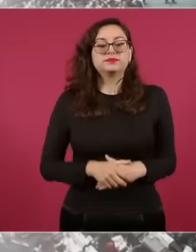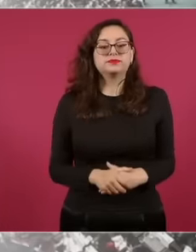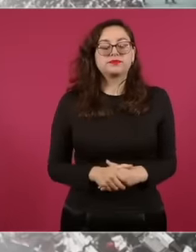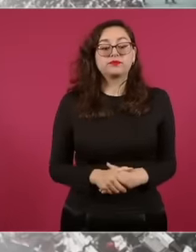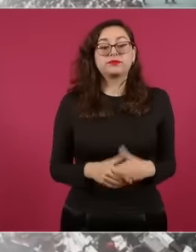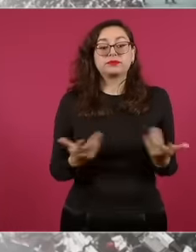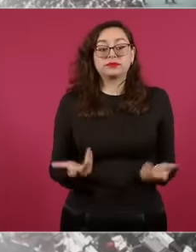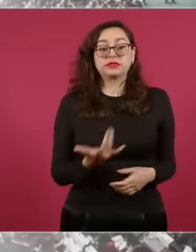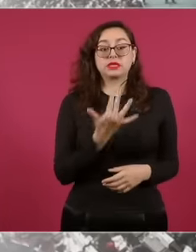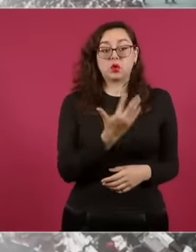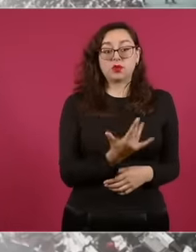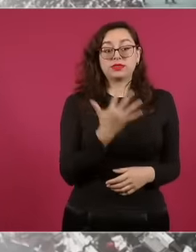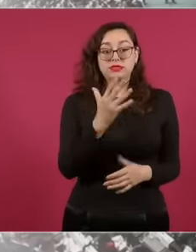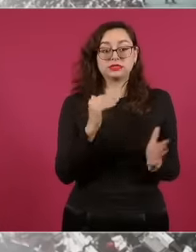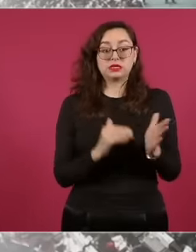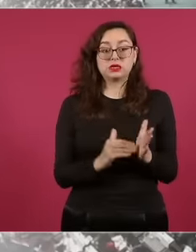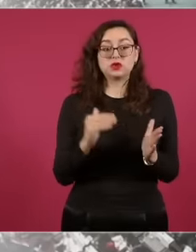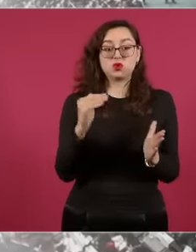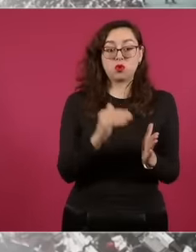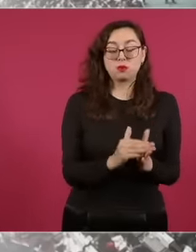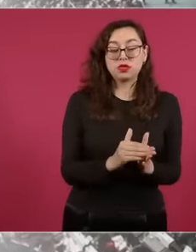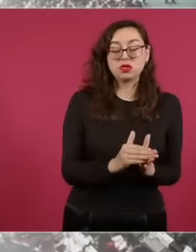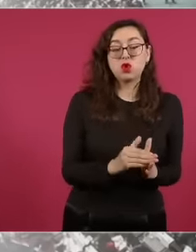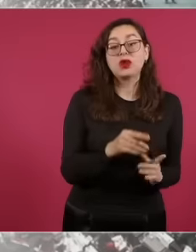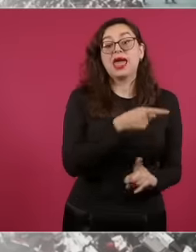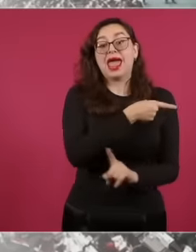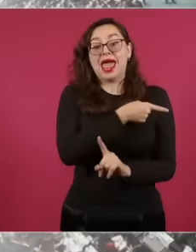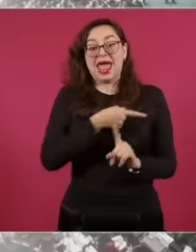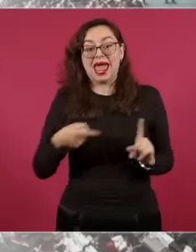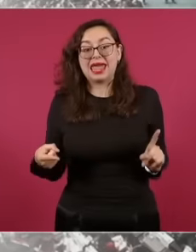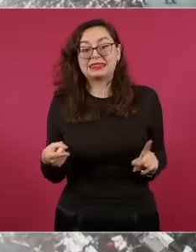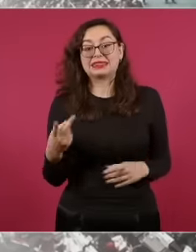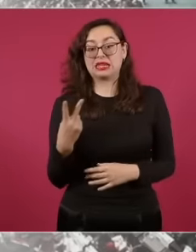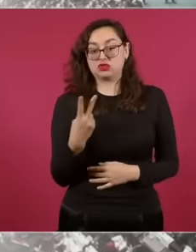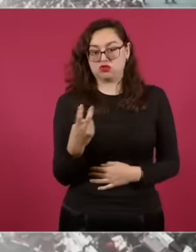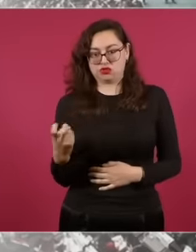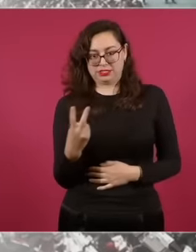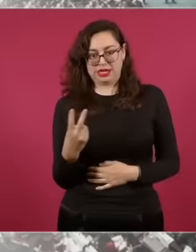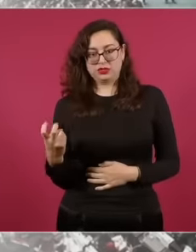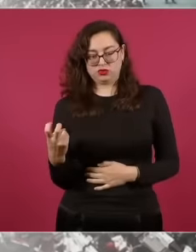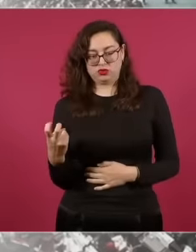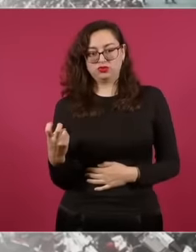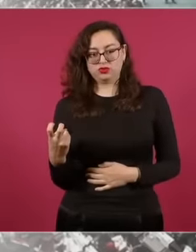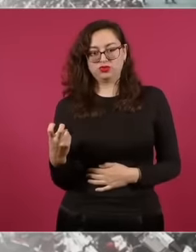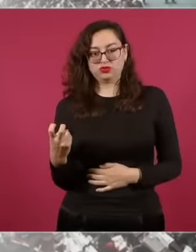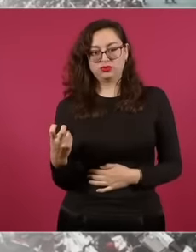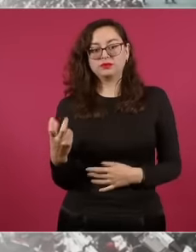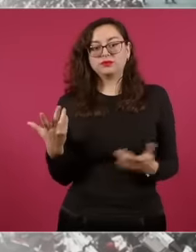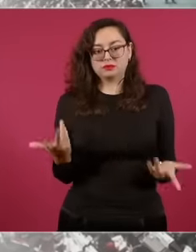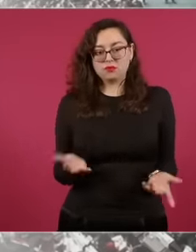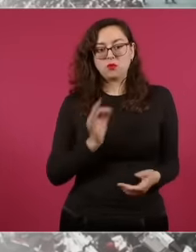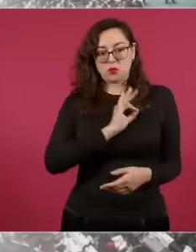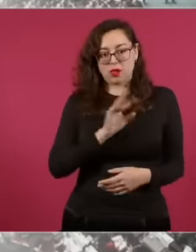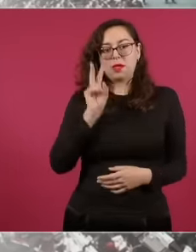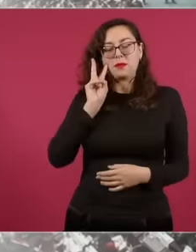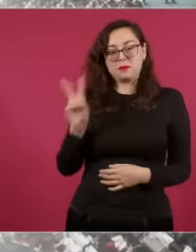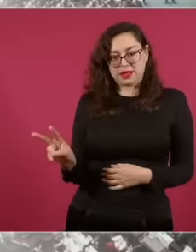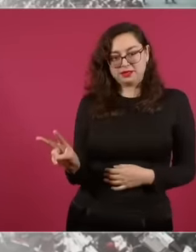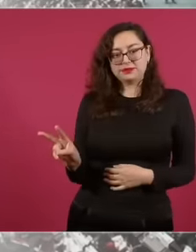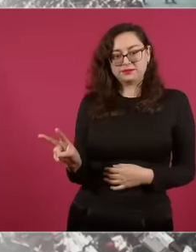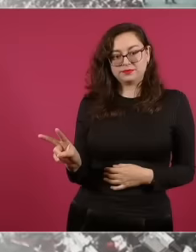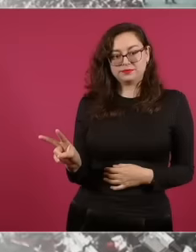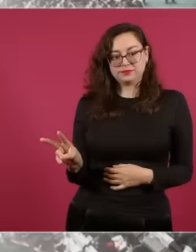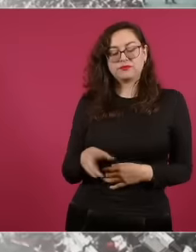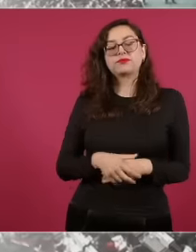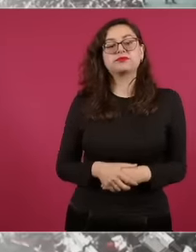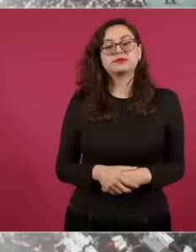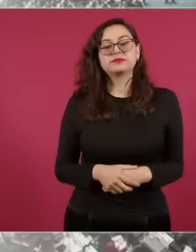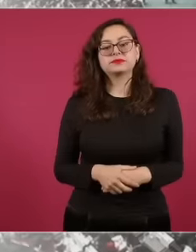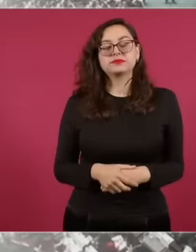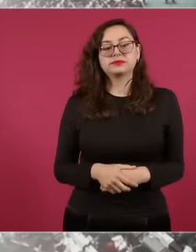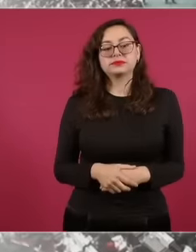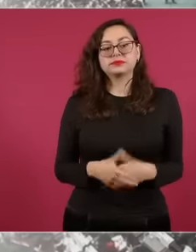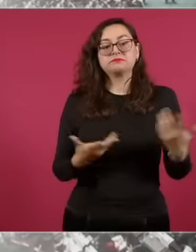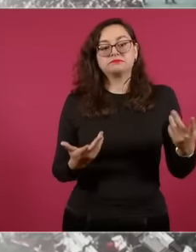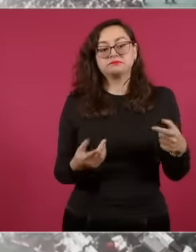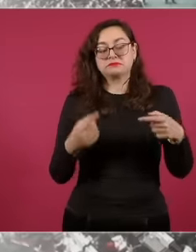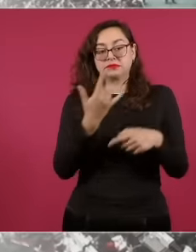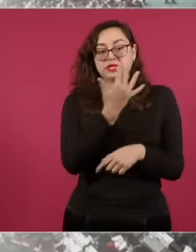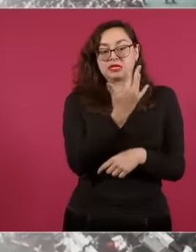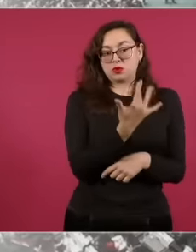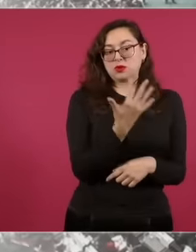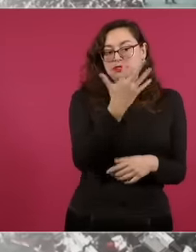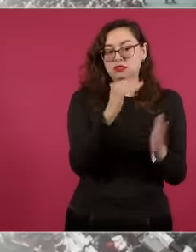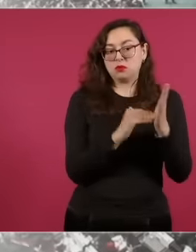multi-member deputies to obtain the natural quotient Here are the 55 705000 200 gives you